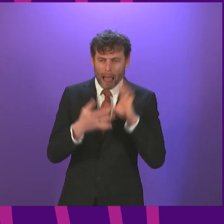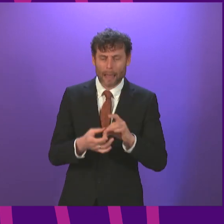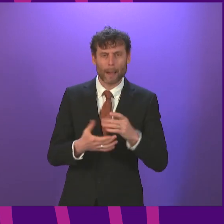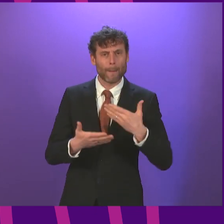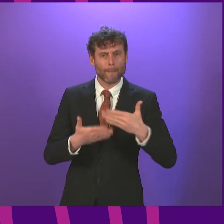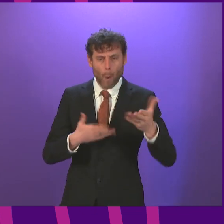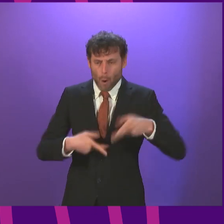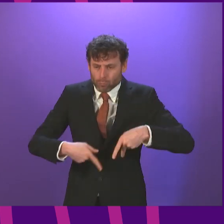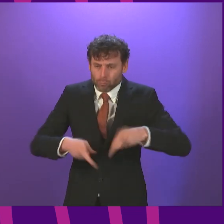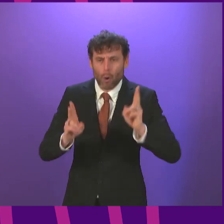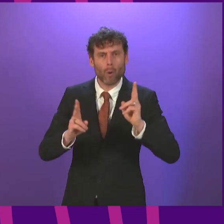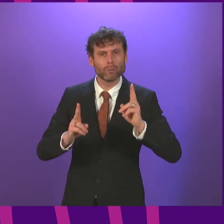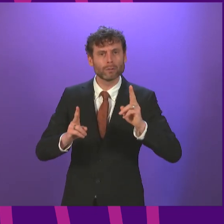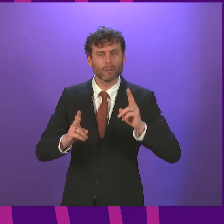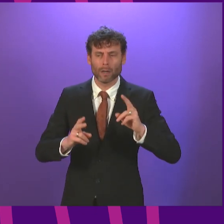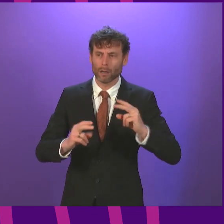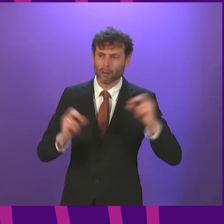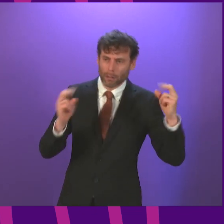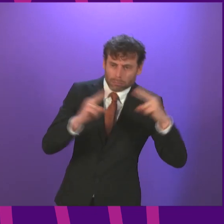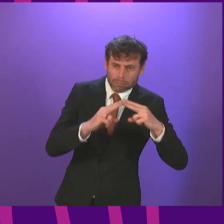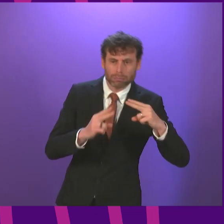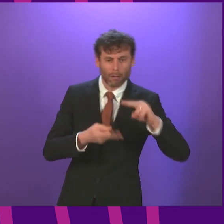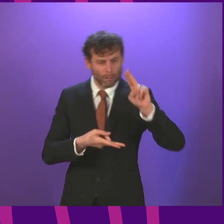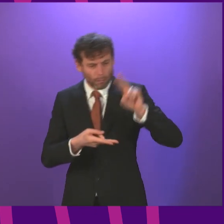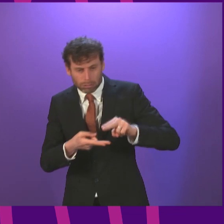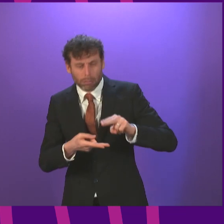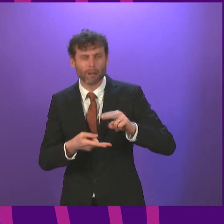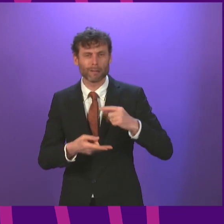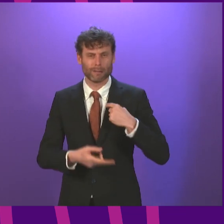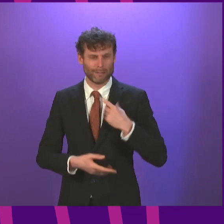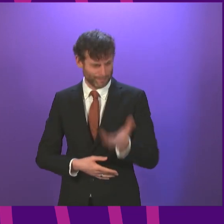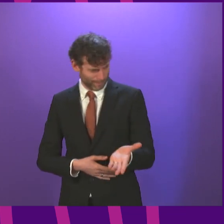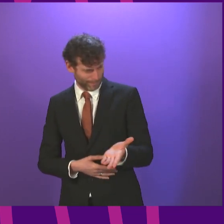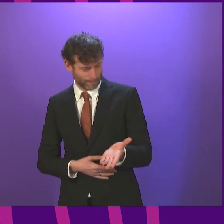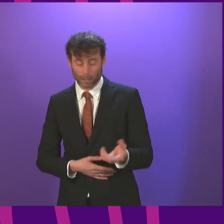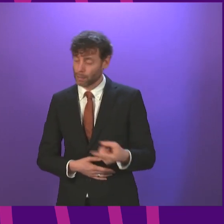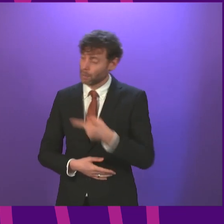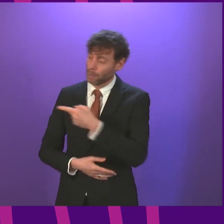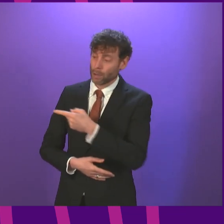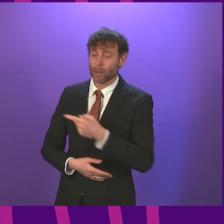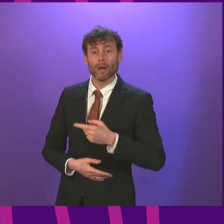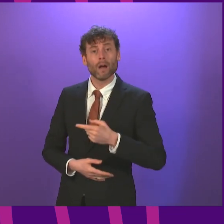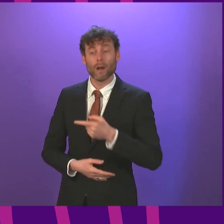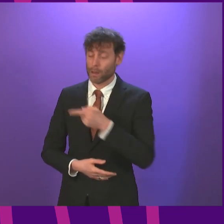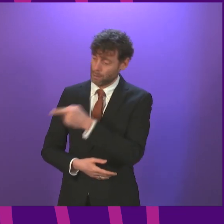roads, which is a policy that we know increases emissions and congestion. Is the transport